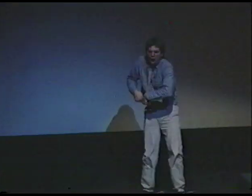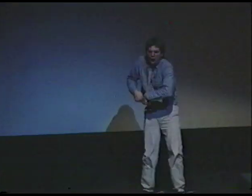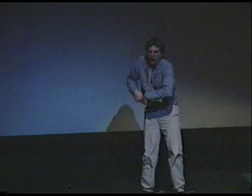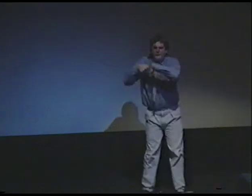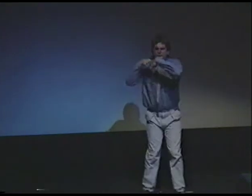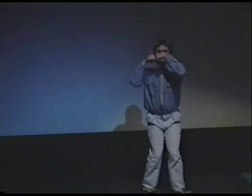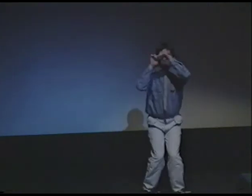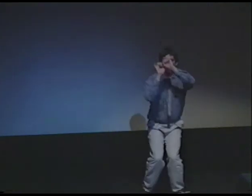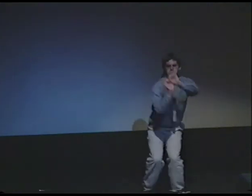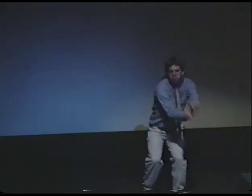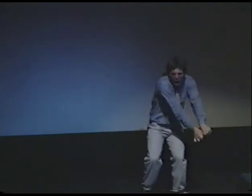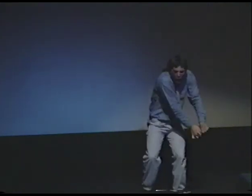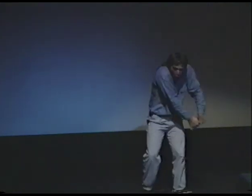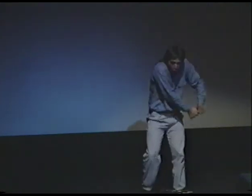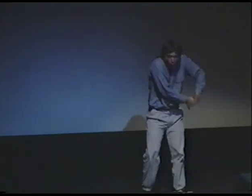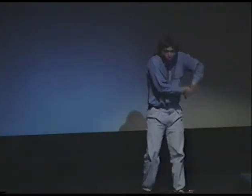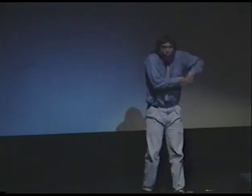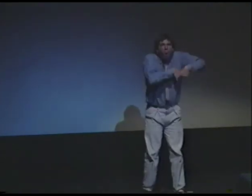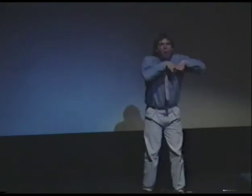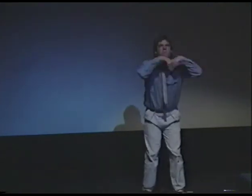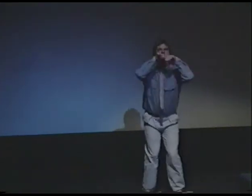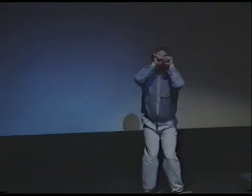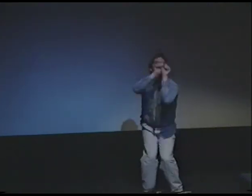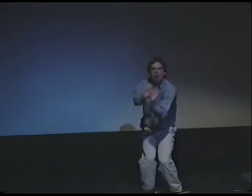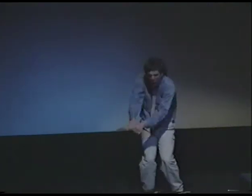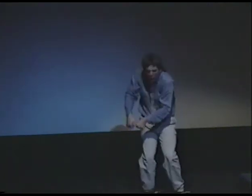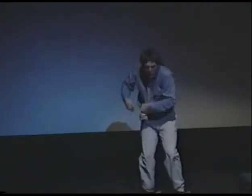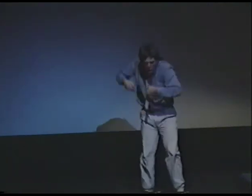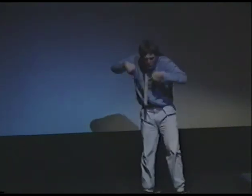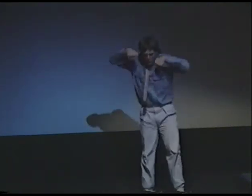the dog, running through grass.